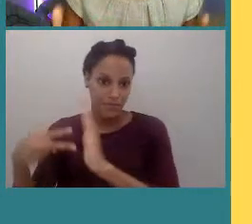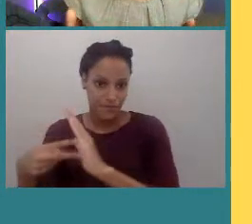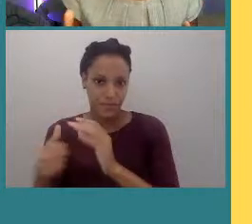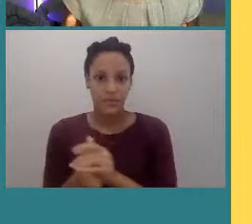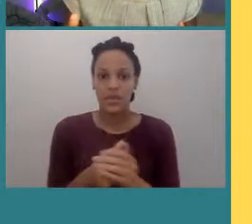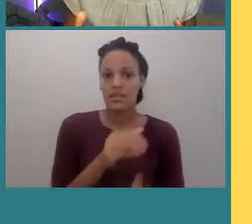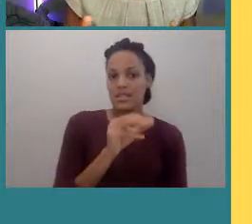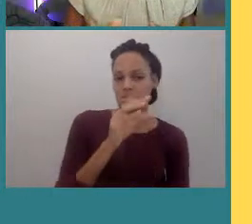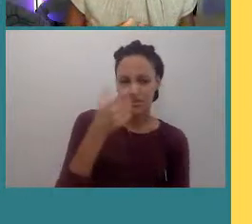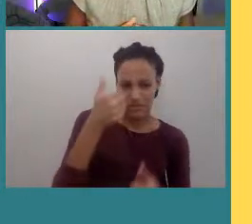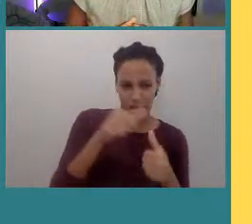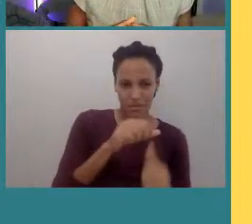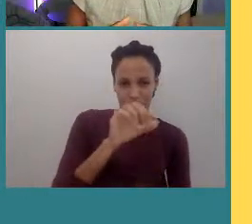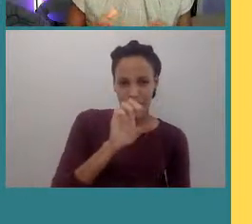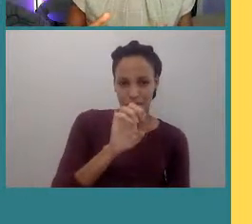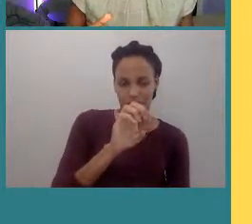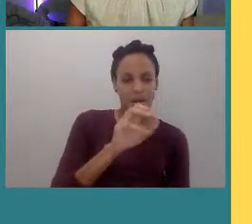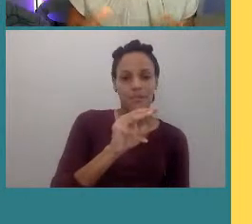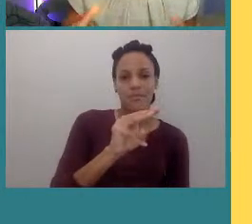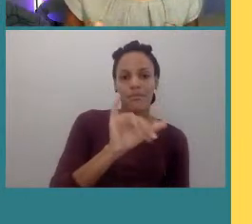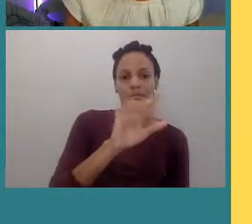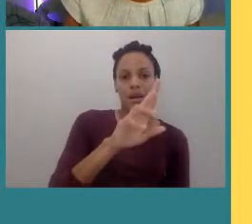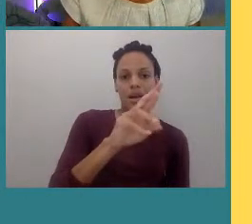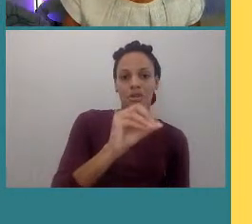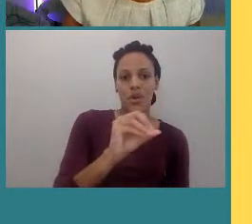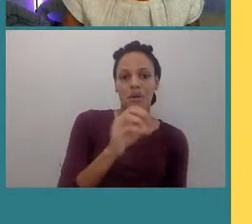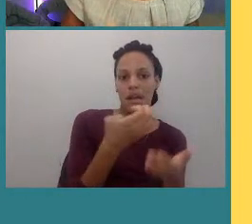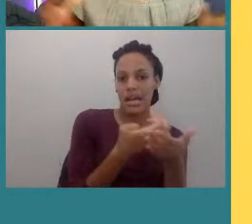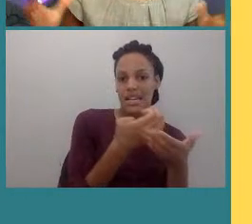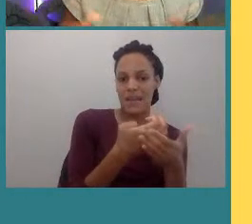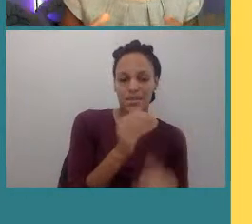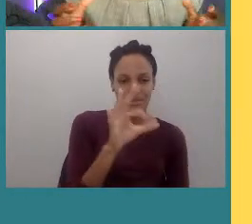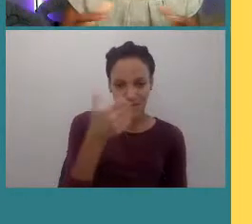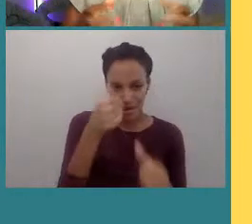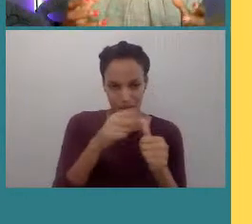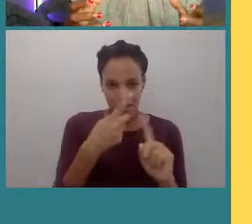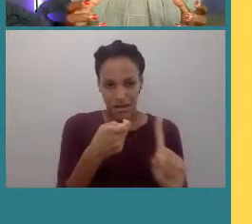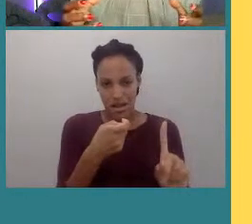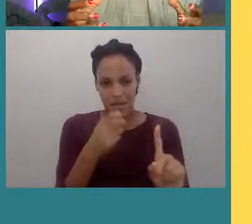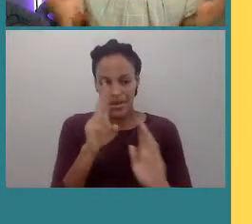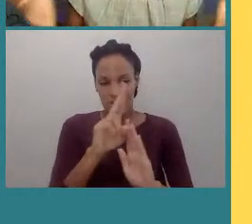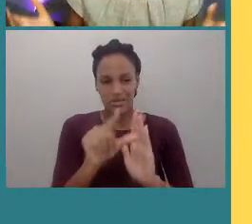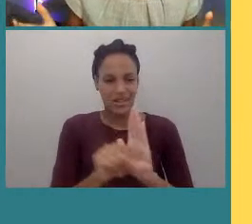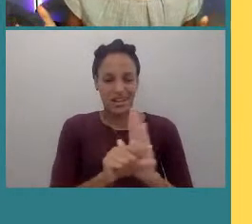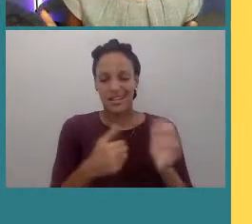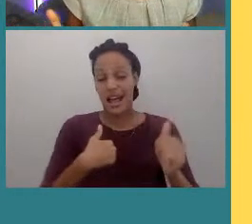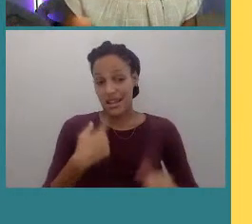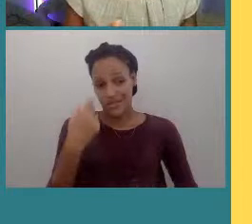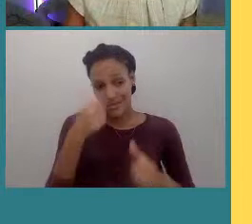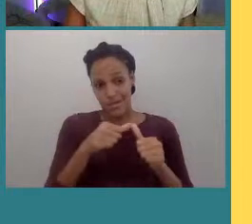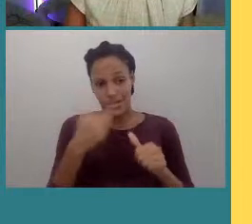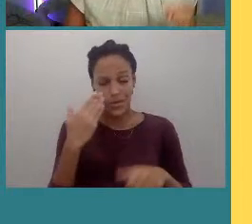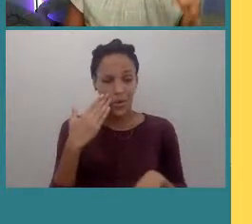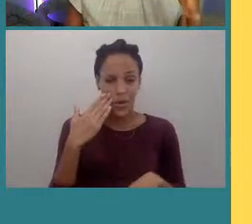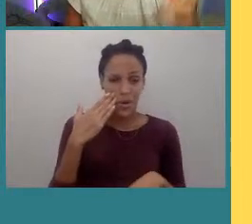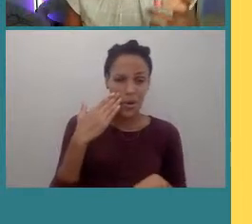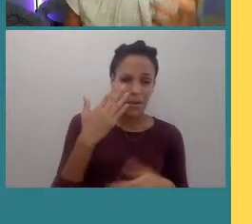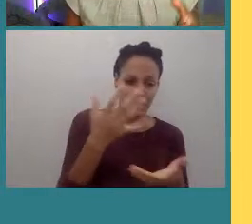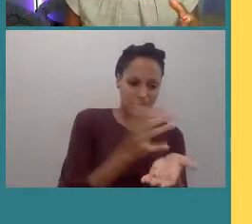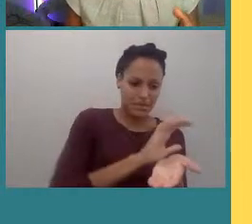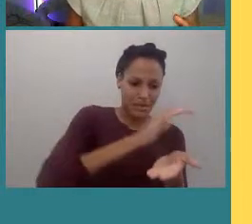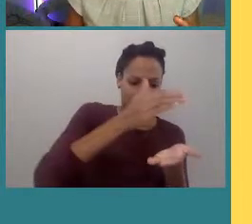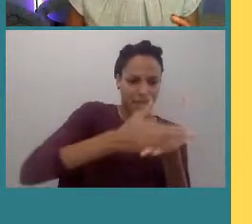microeconomics from undergrad? I probably remember supply and demand in that class.